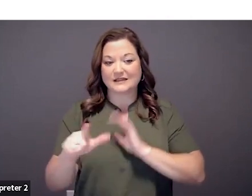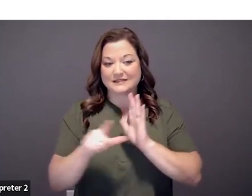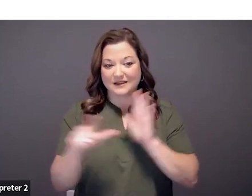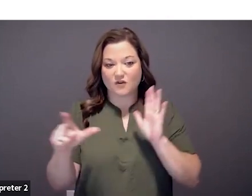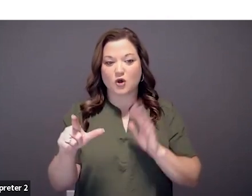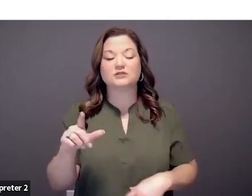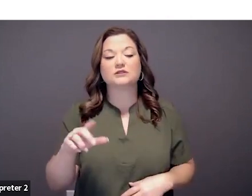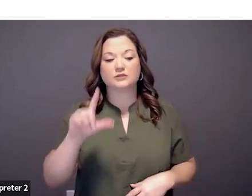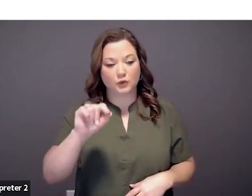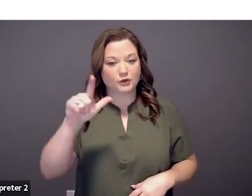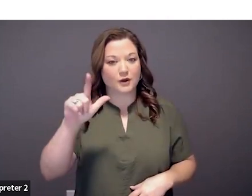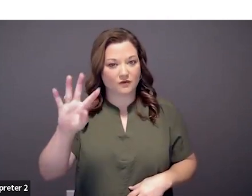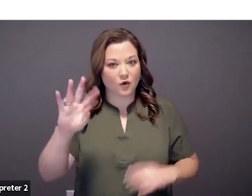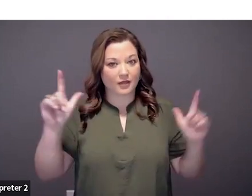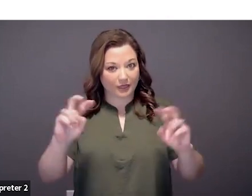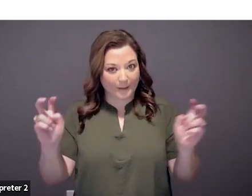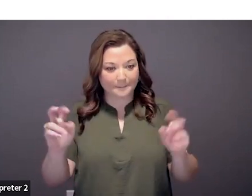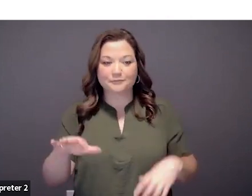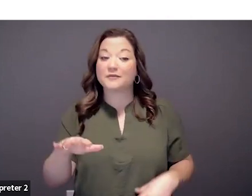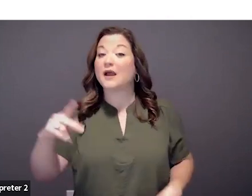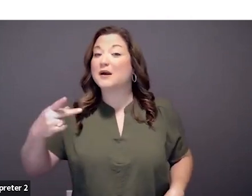Plugins are always encouraged to check themselves